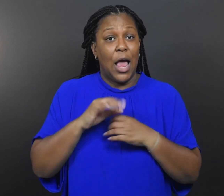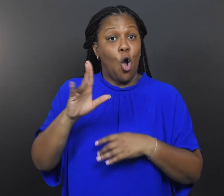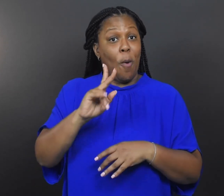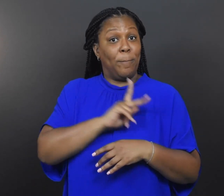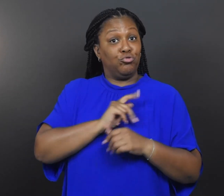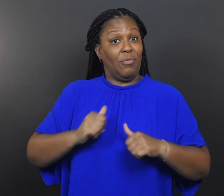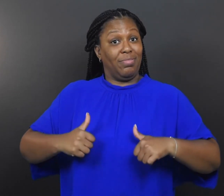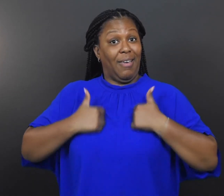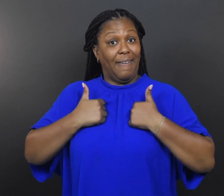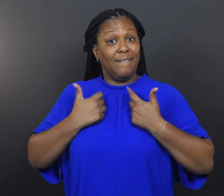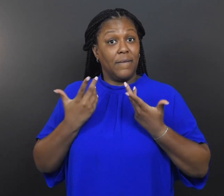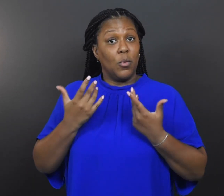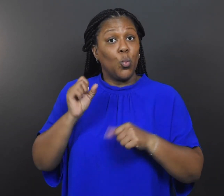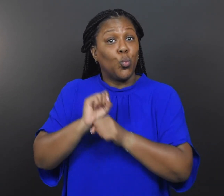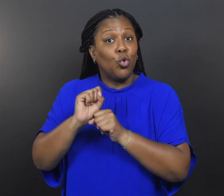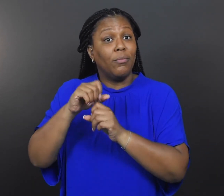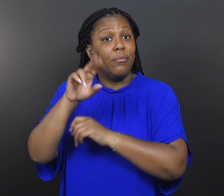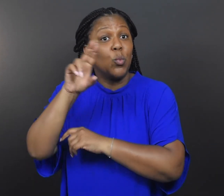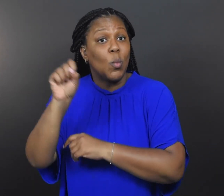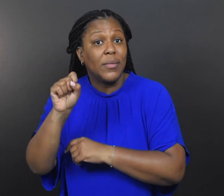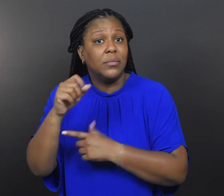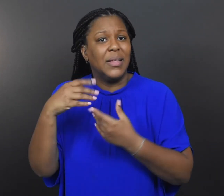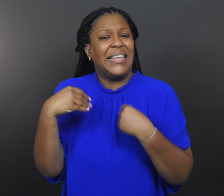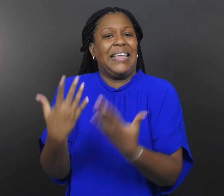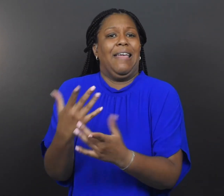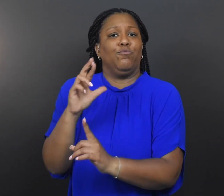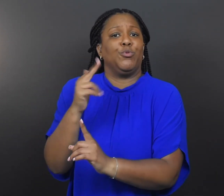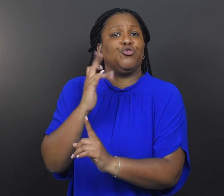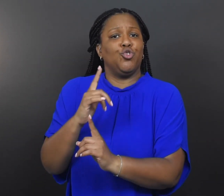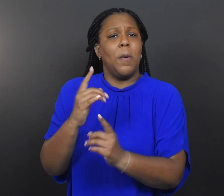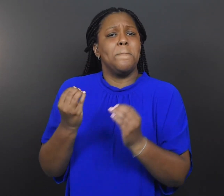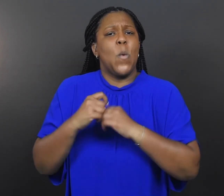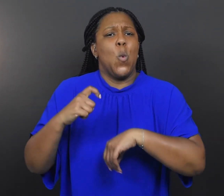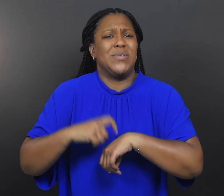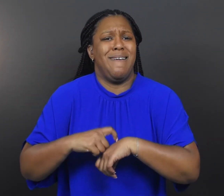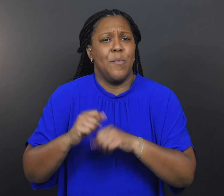In her personal life, working in the US has given Rachael more time with her partner,